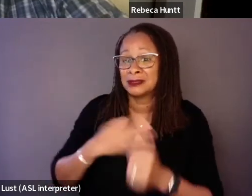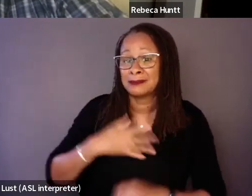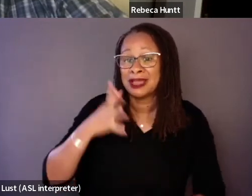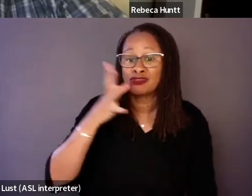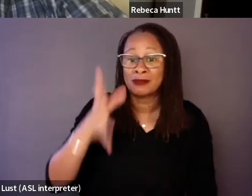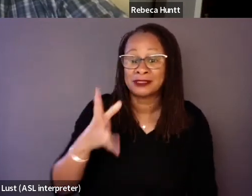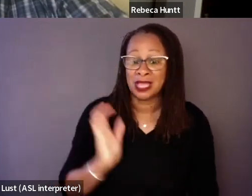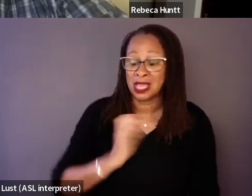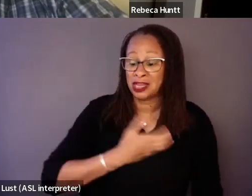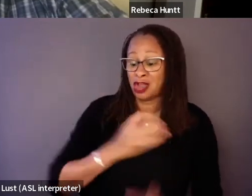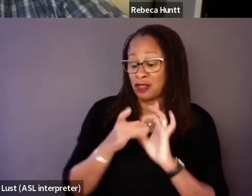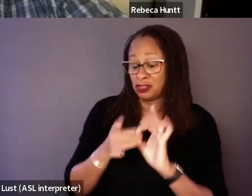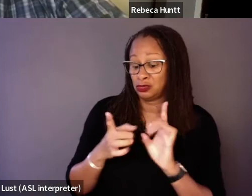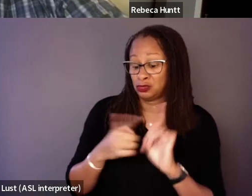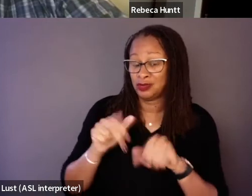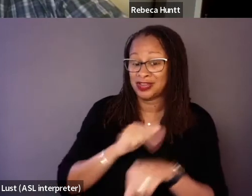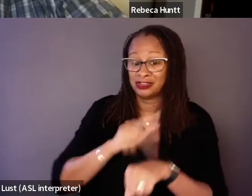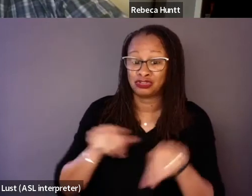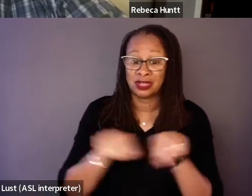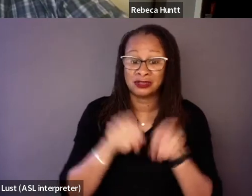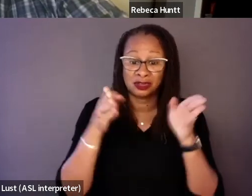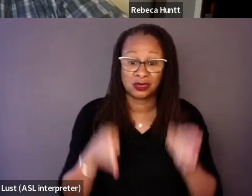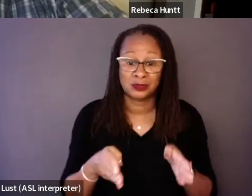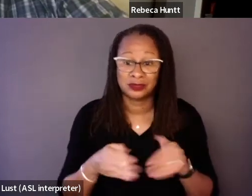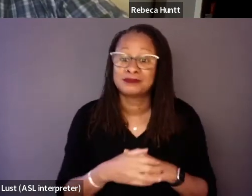and also our relationship to nature as human beings.